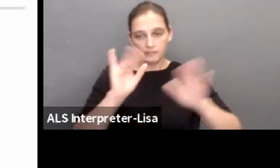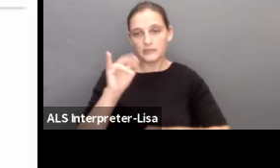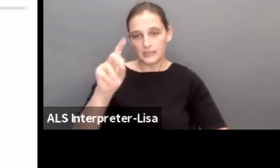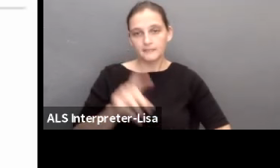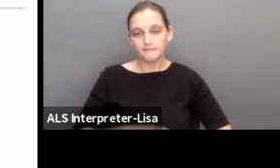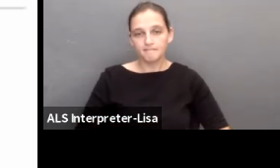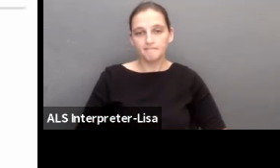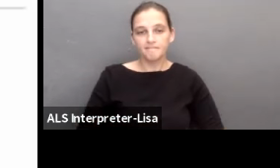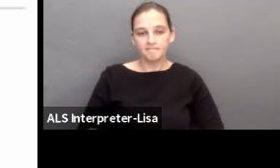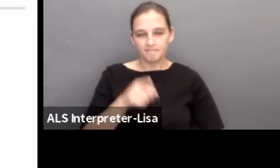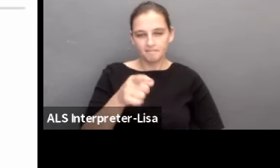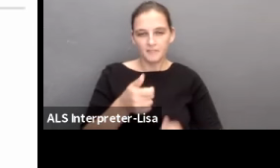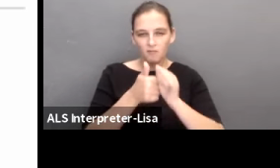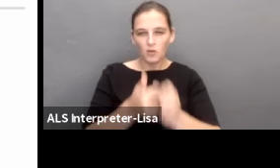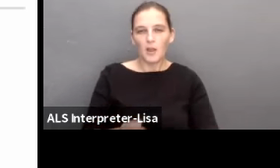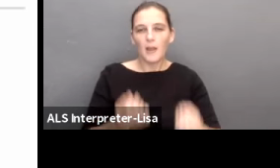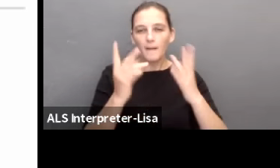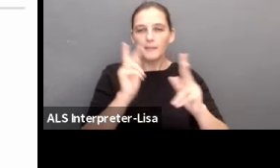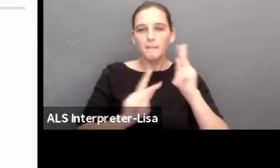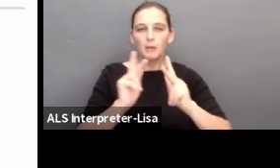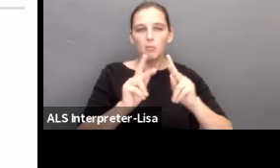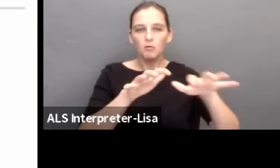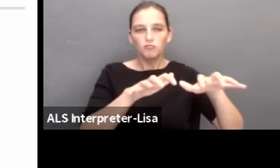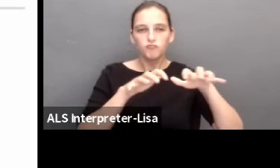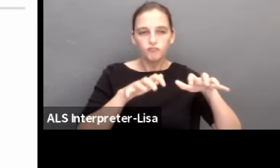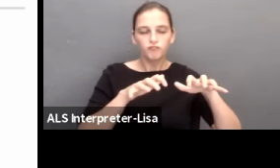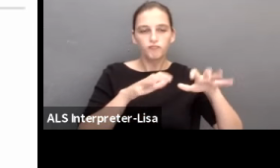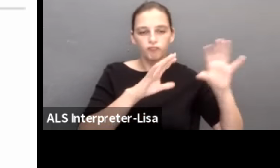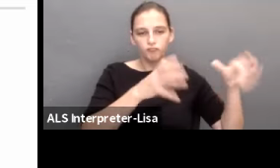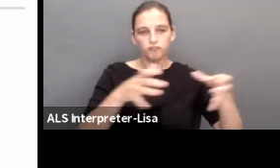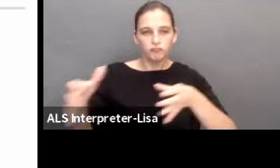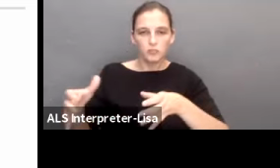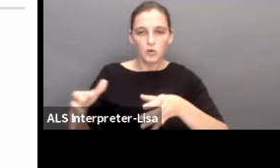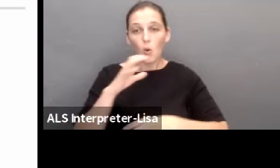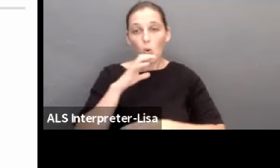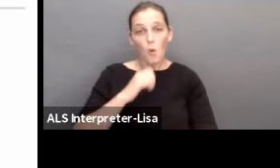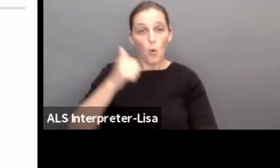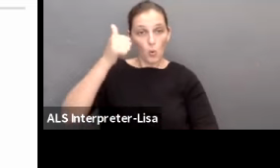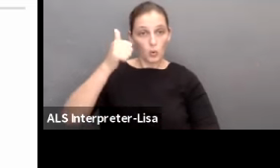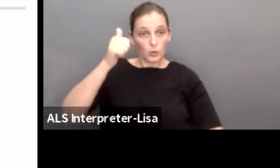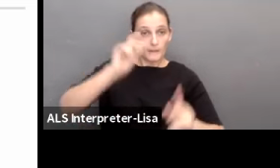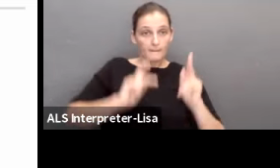Here it is by population, so our older people did a really good job of getting out there